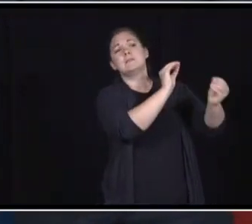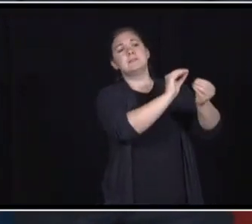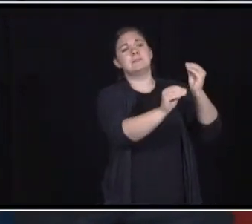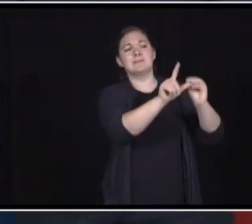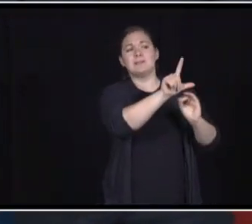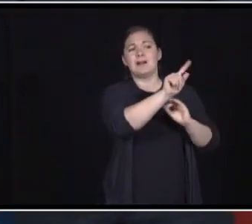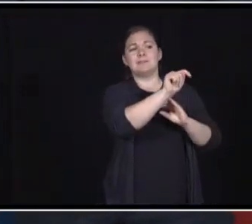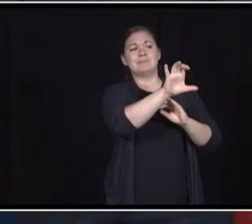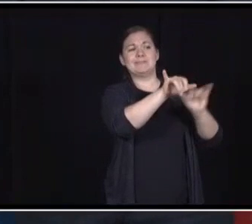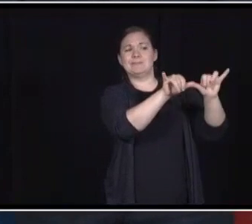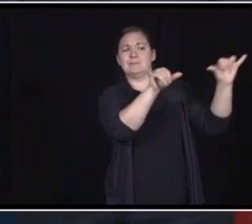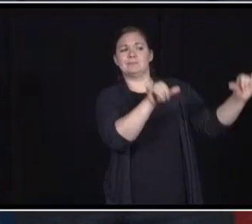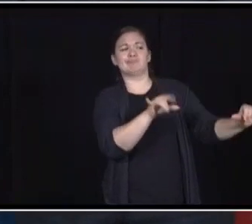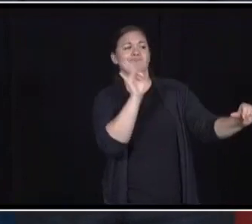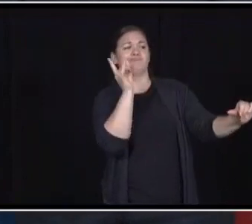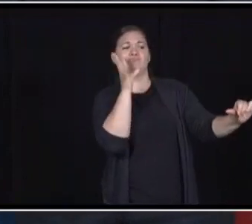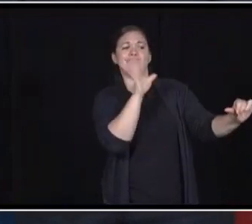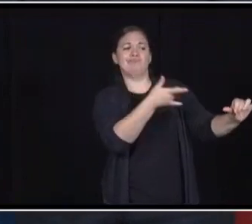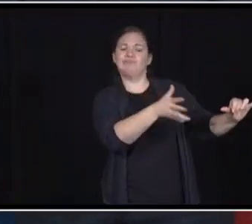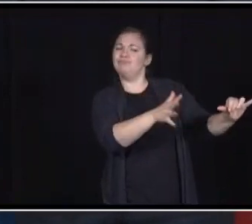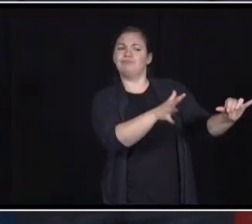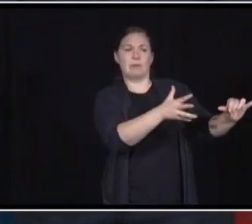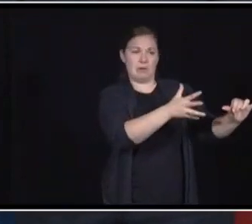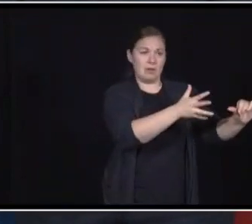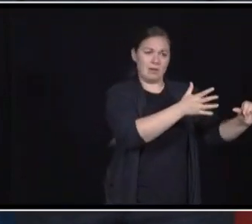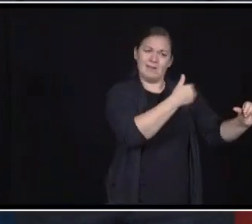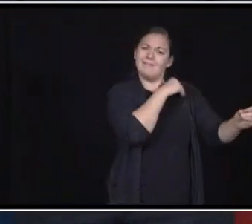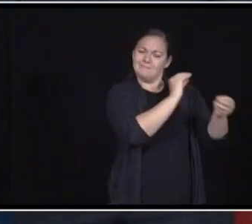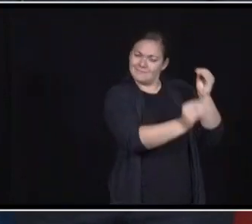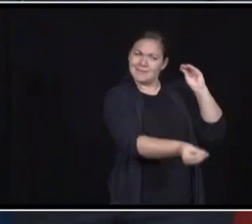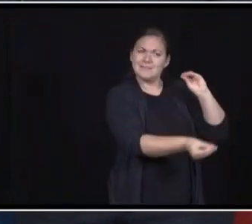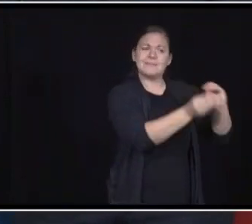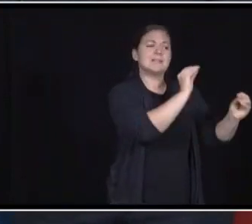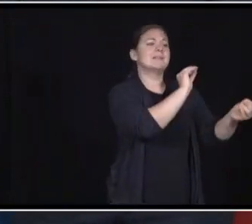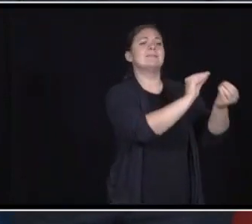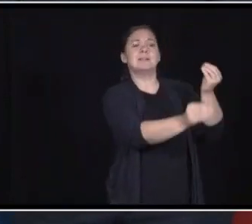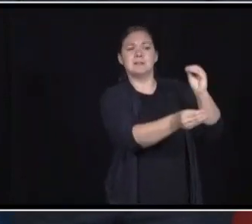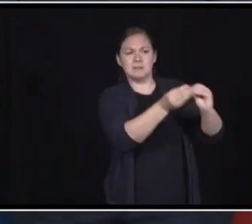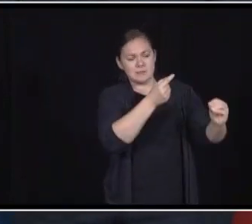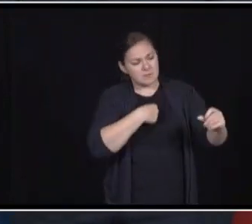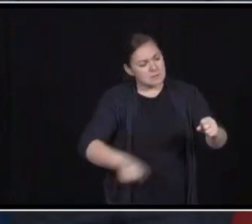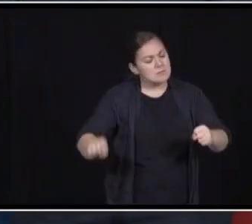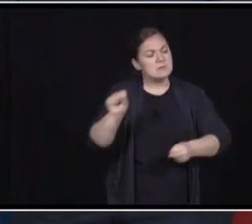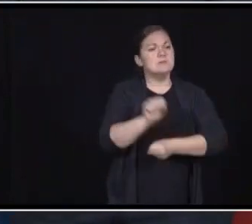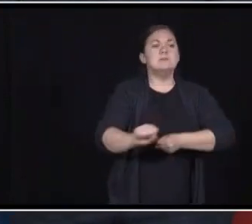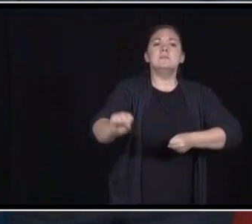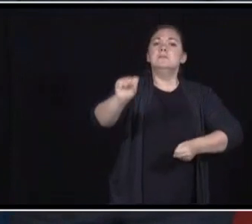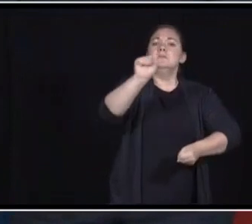We were moving forward the whole time. Right from January, February and prior to that as well.